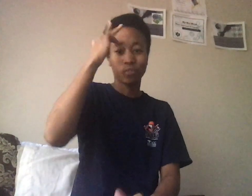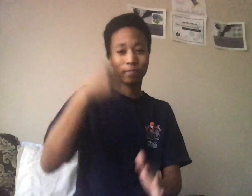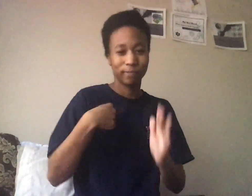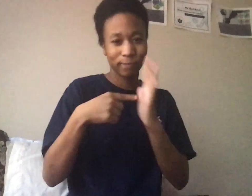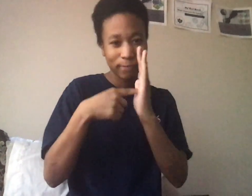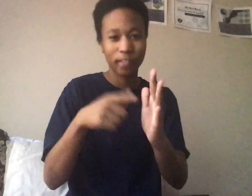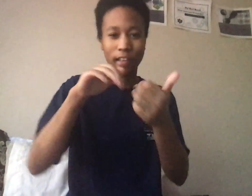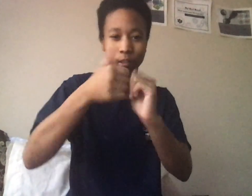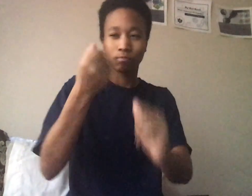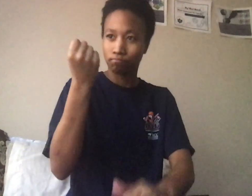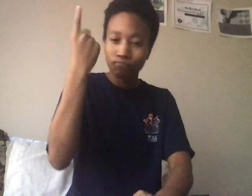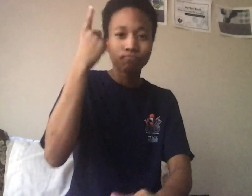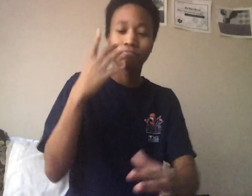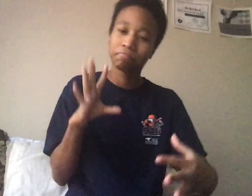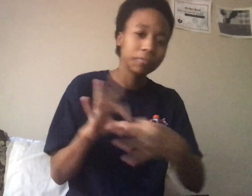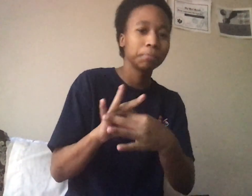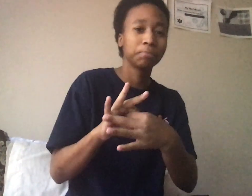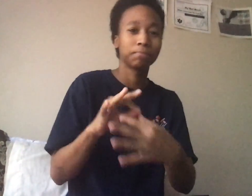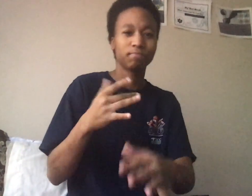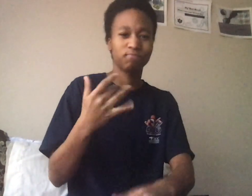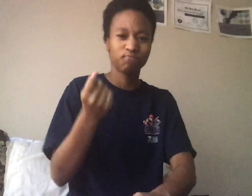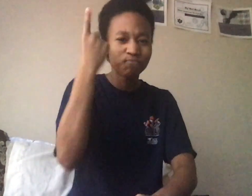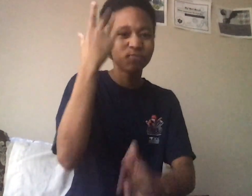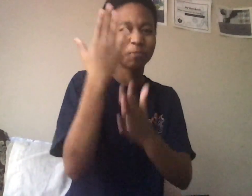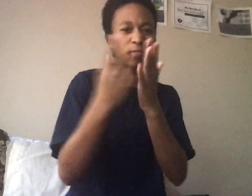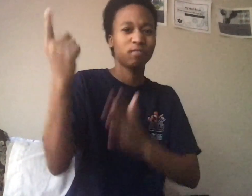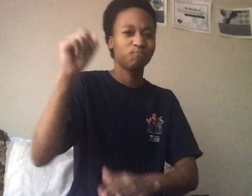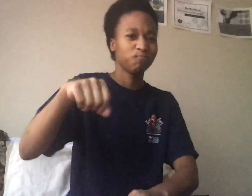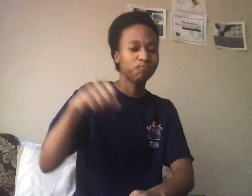That’s why I show you how to understand and connect to somebody. (yes)